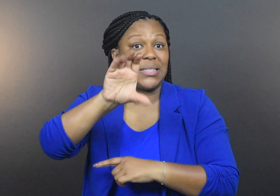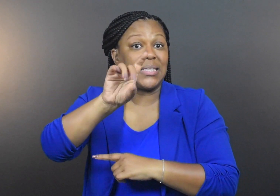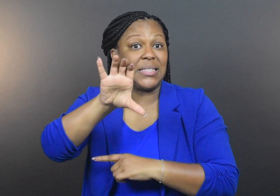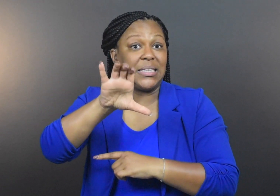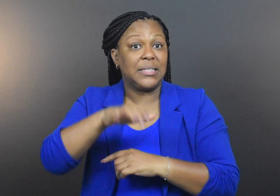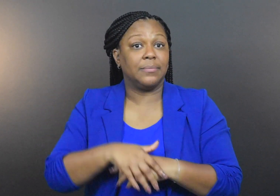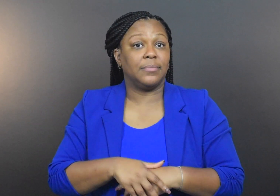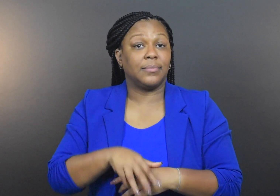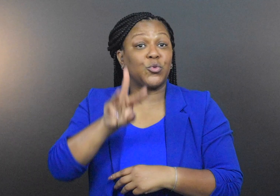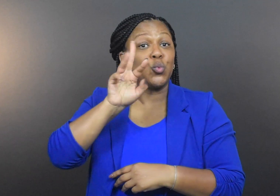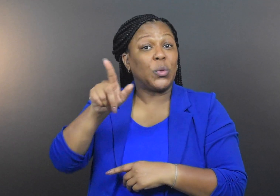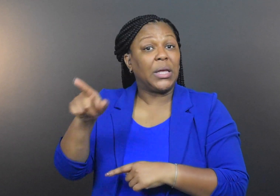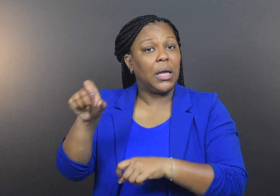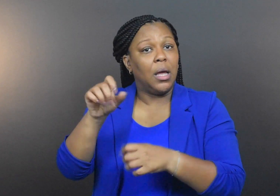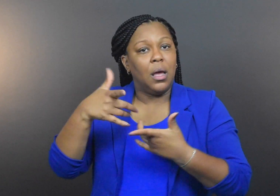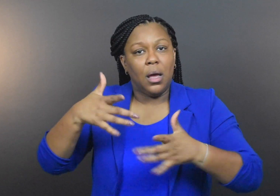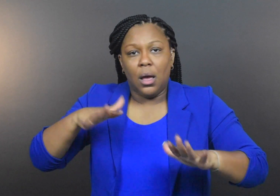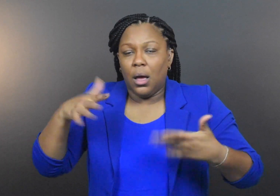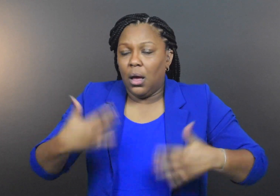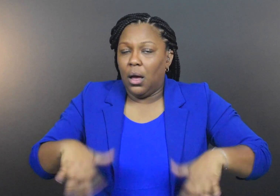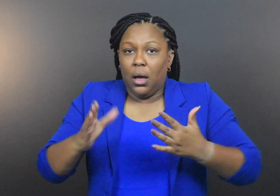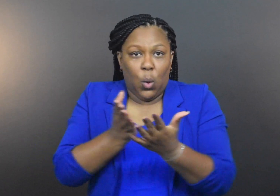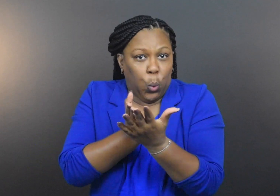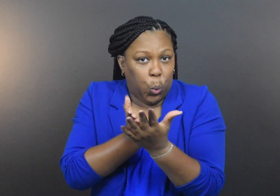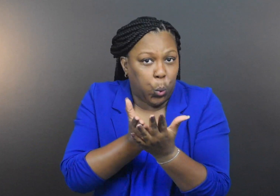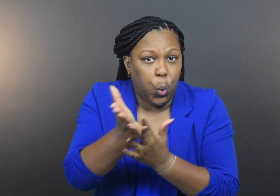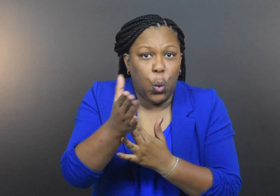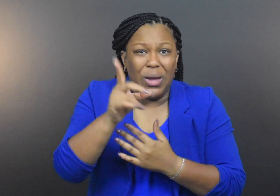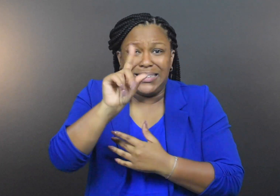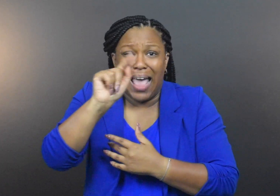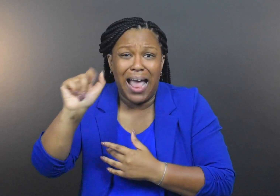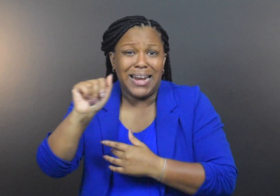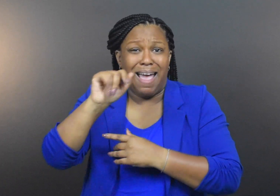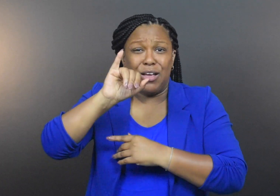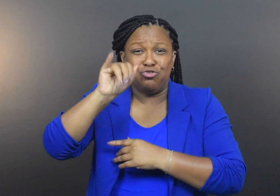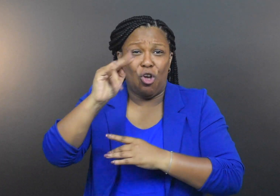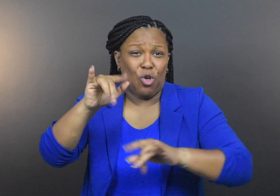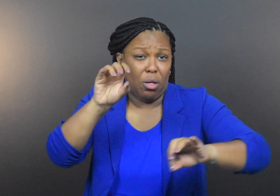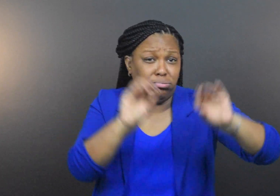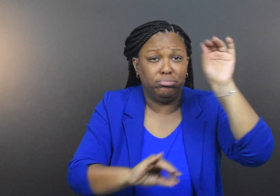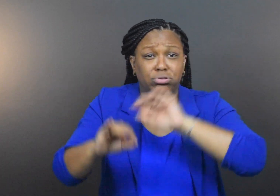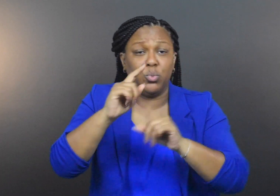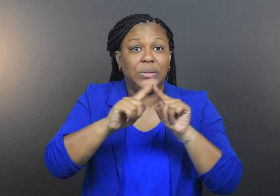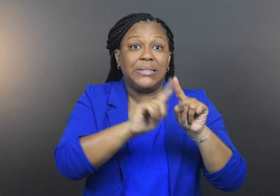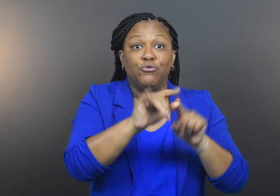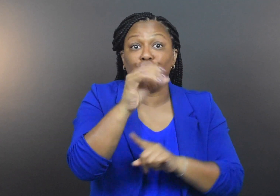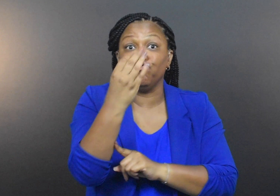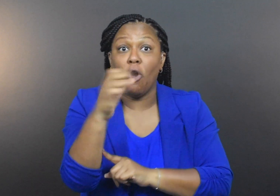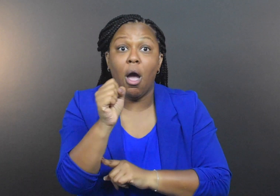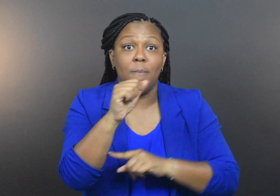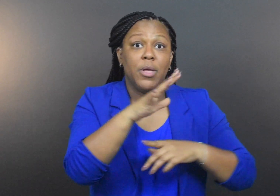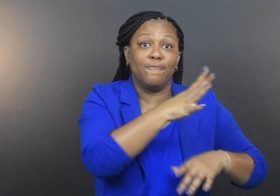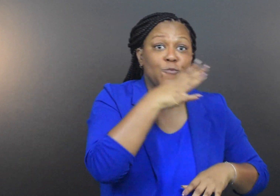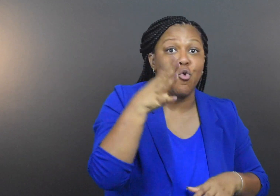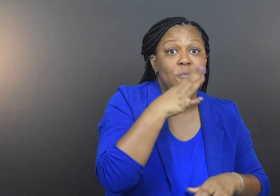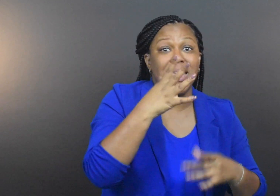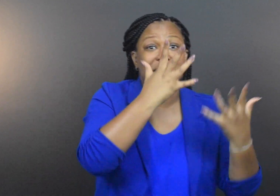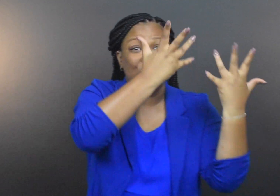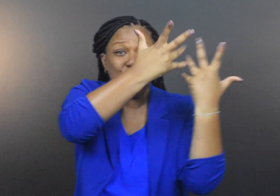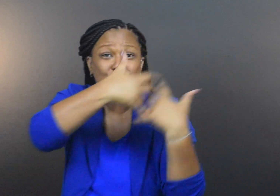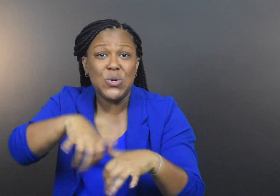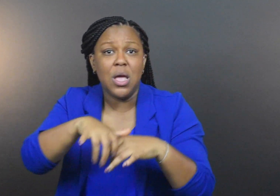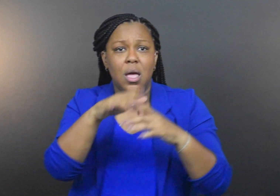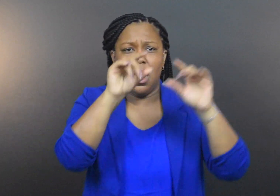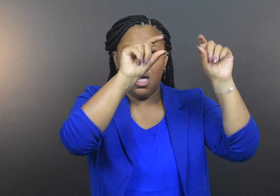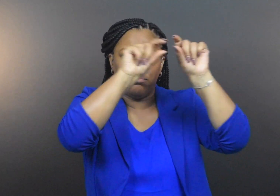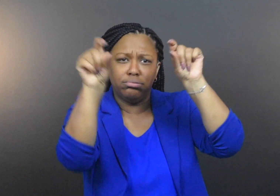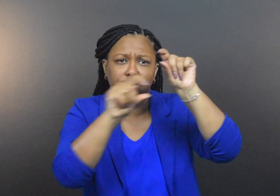Wil had walked into a data jungle with the job of farming it into rows of crops in just weeks.